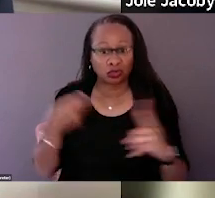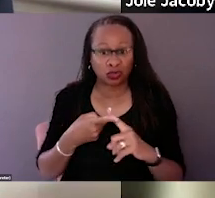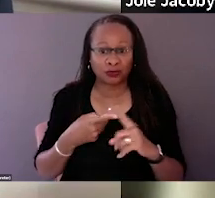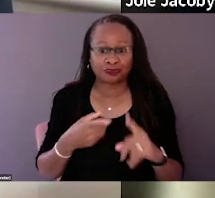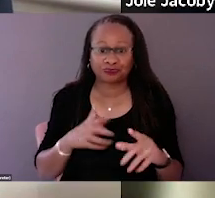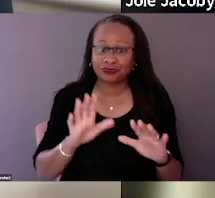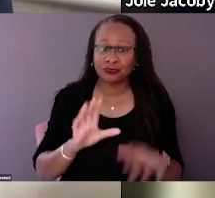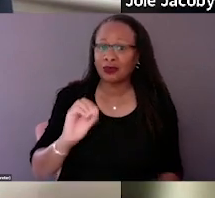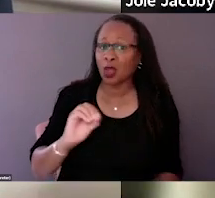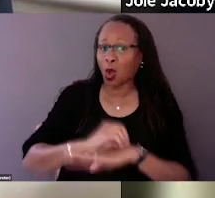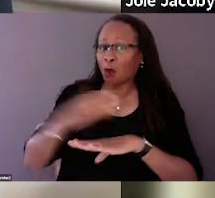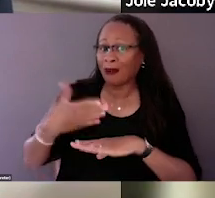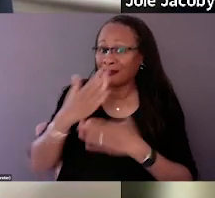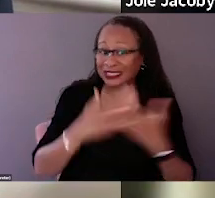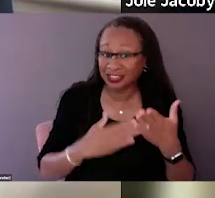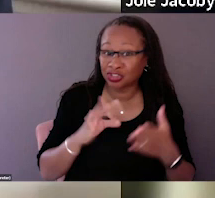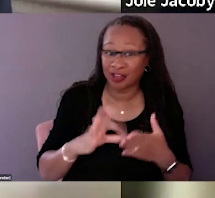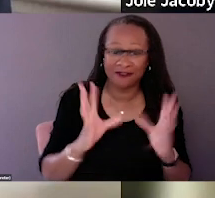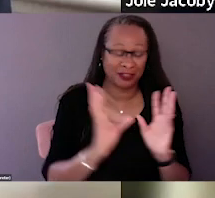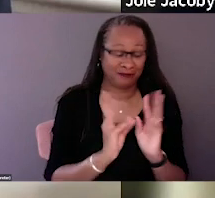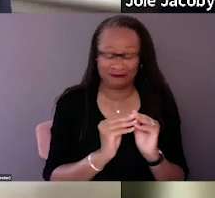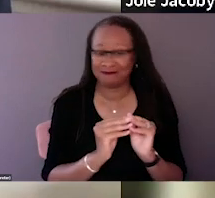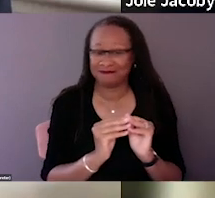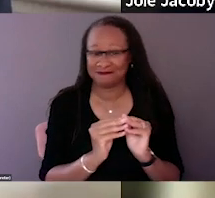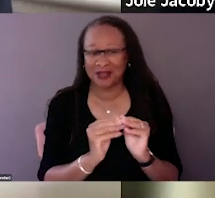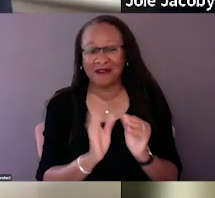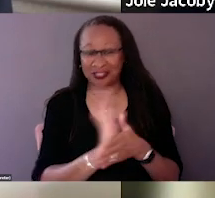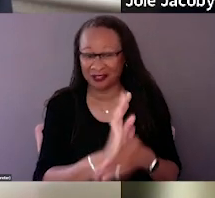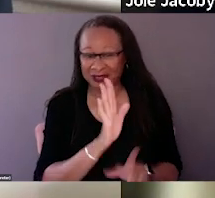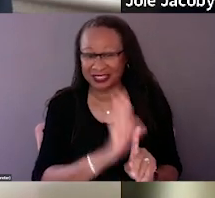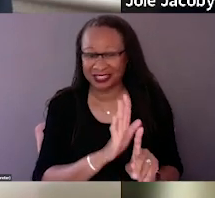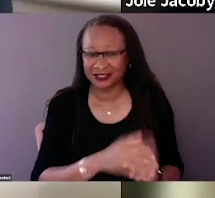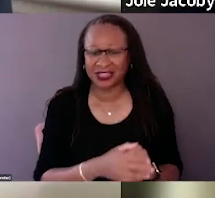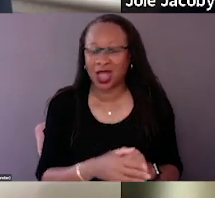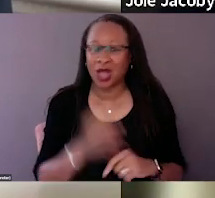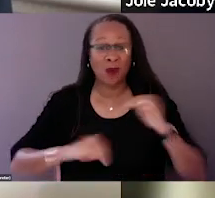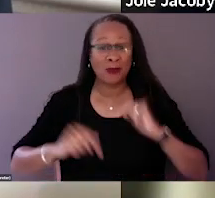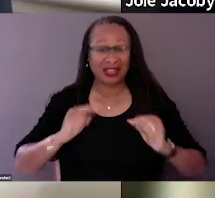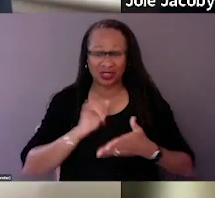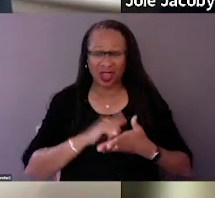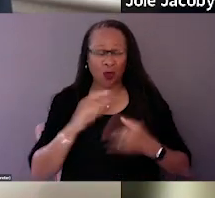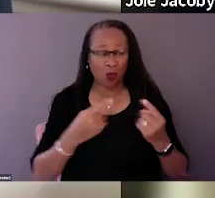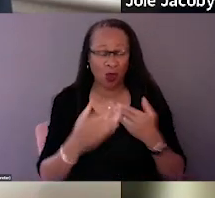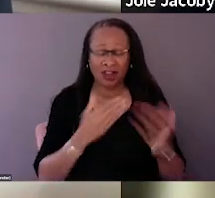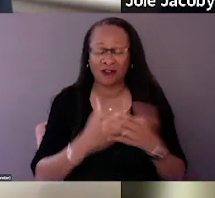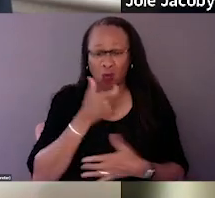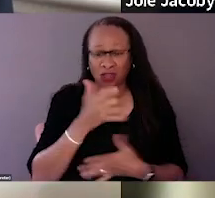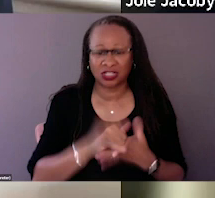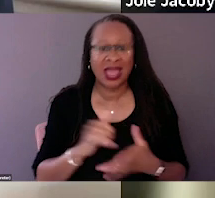just going back to that, whenever I watch that, I get so excited just from that energy